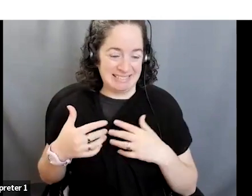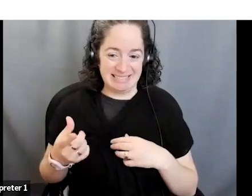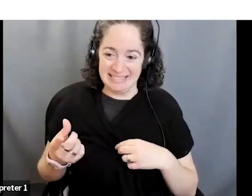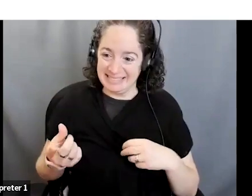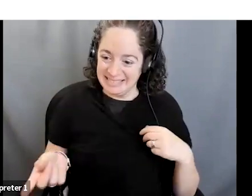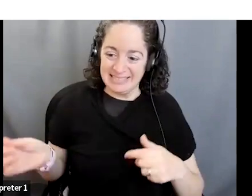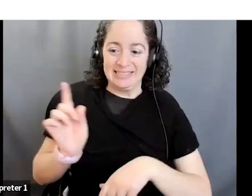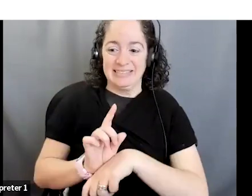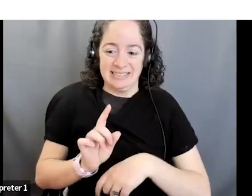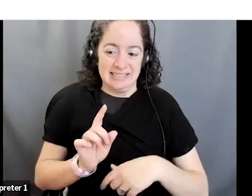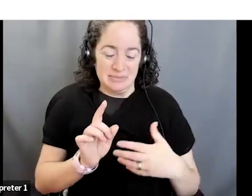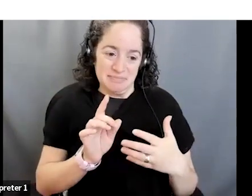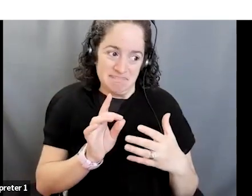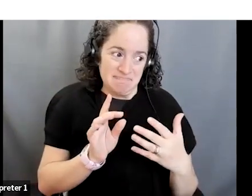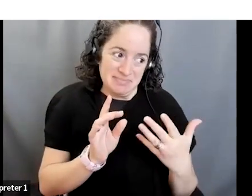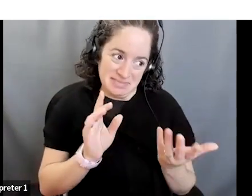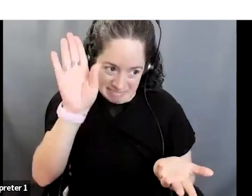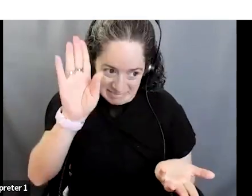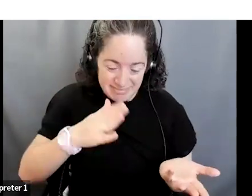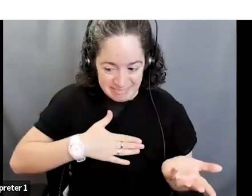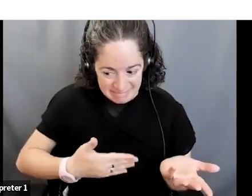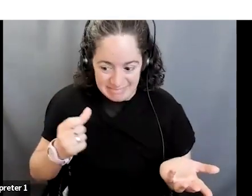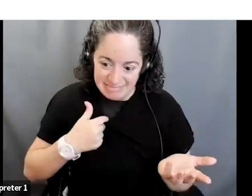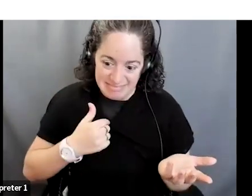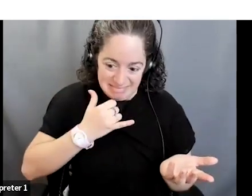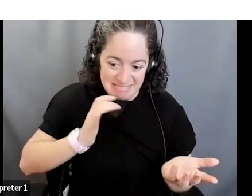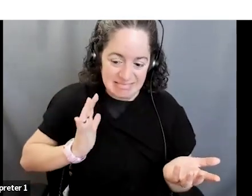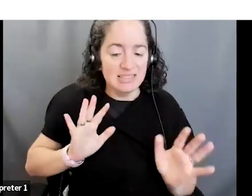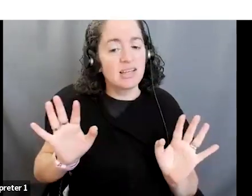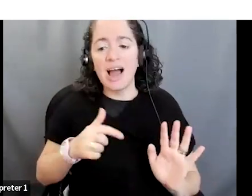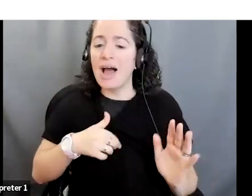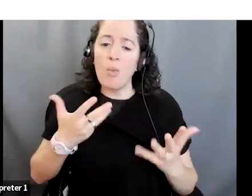I am trying to educate the community and the fact that you have volunteered